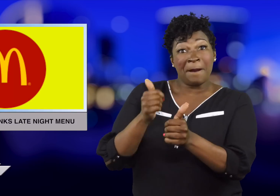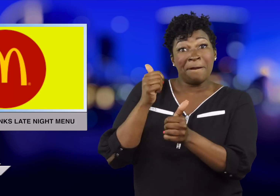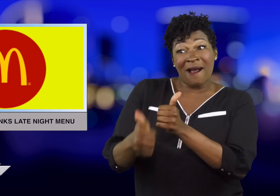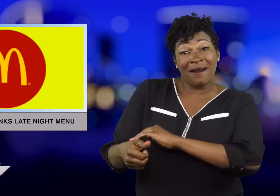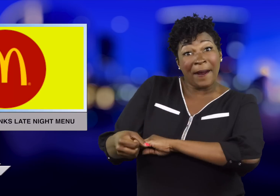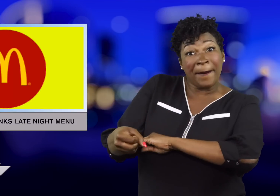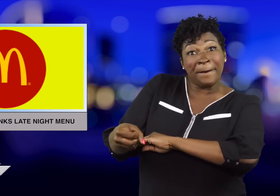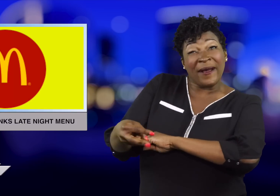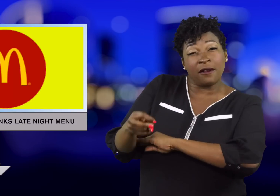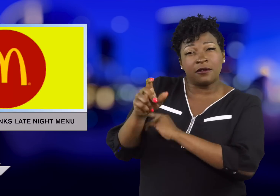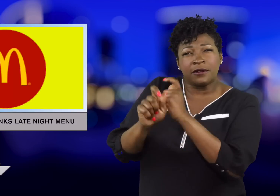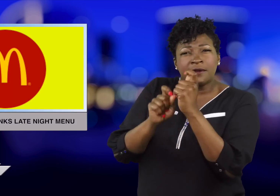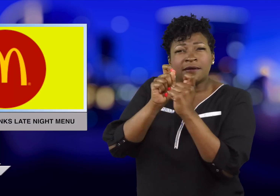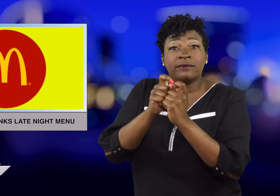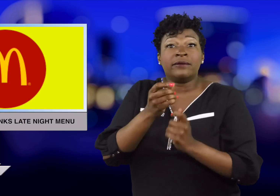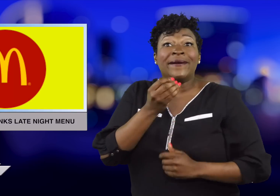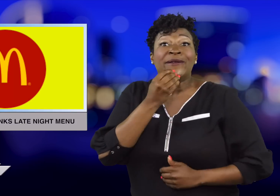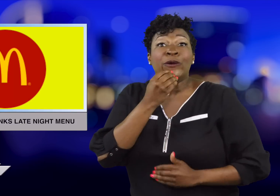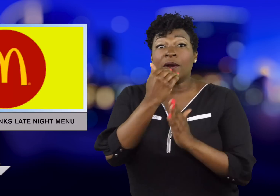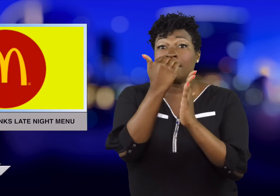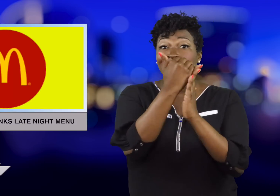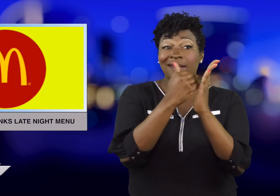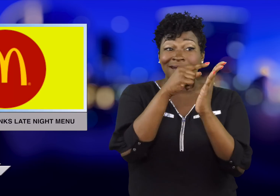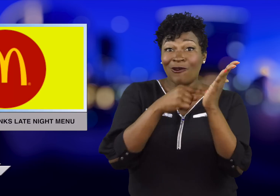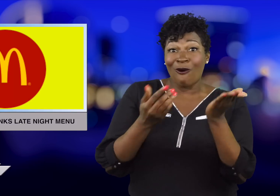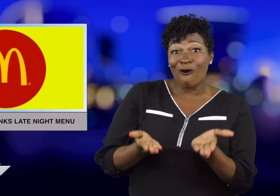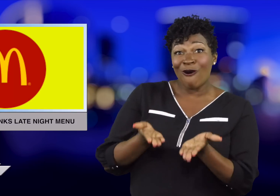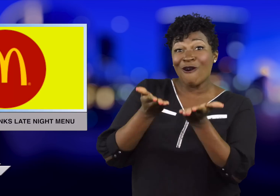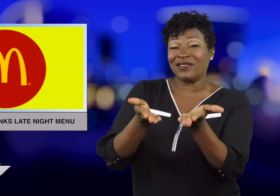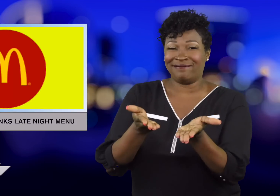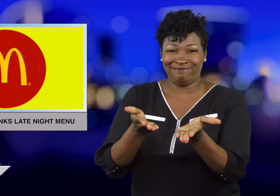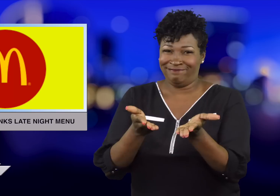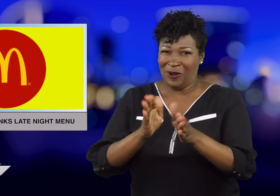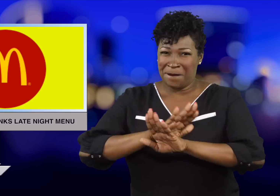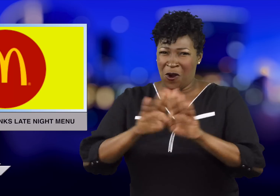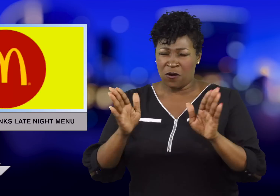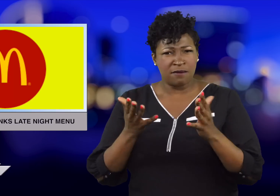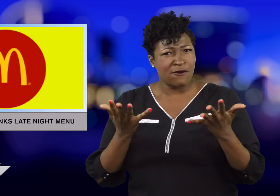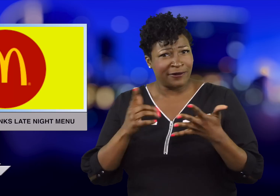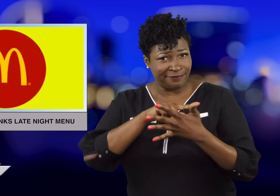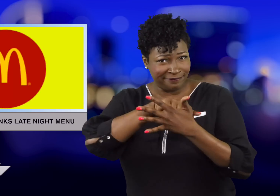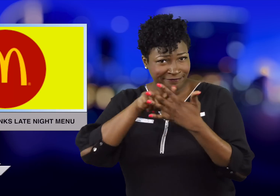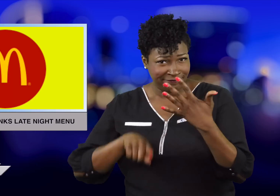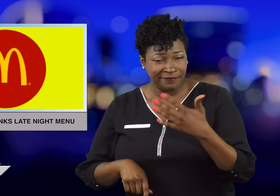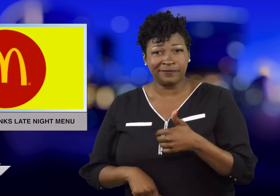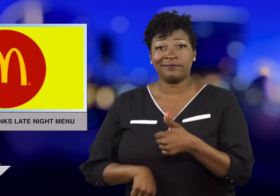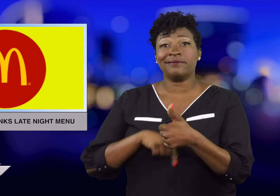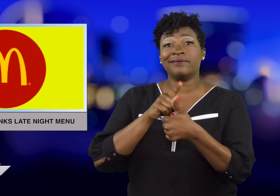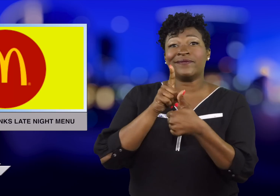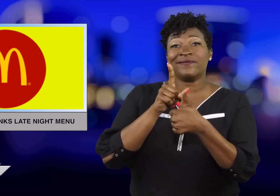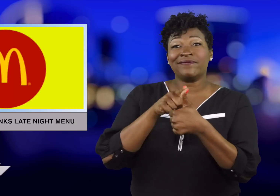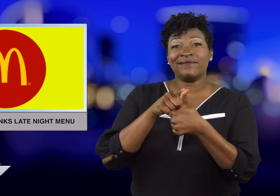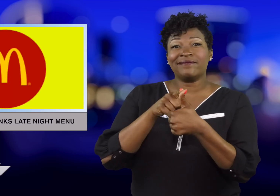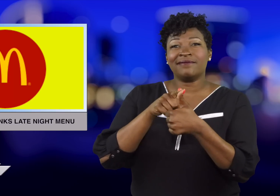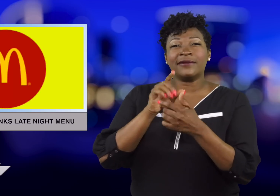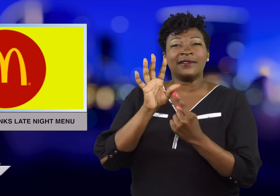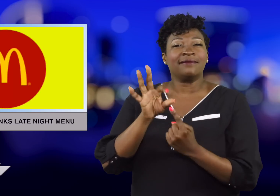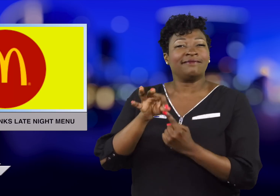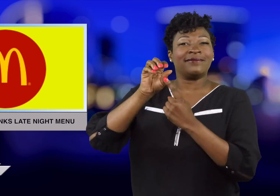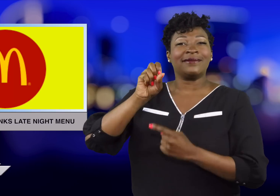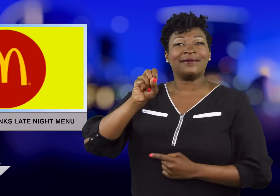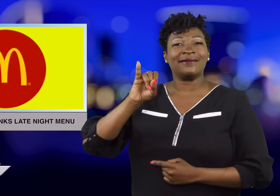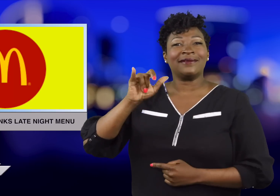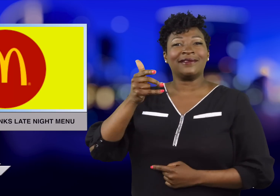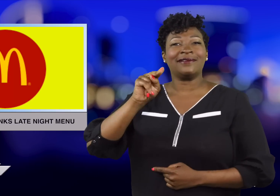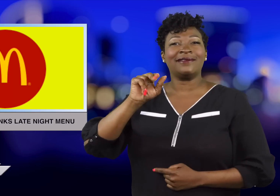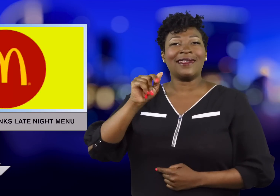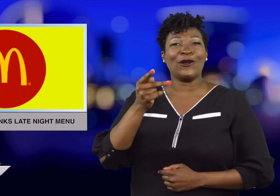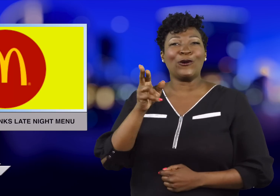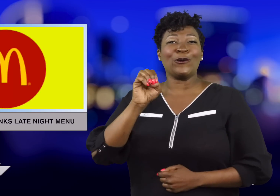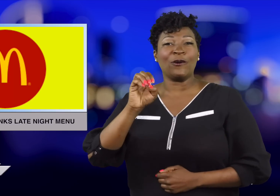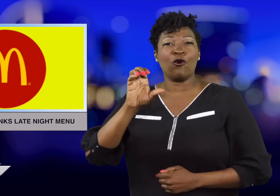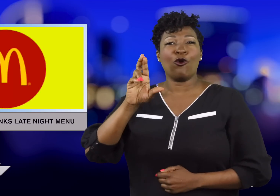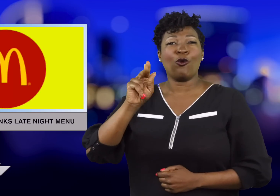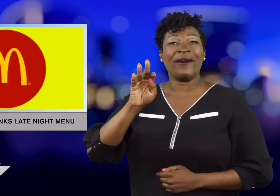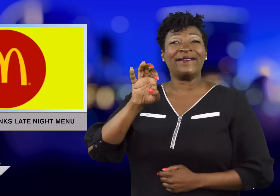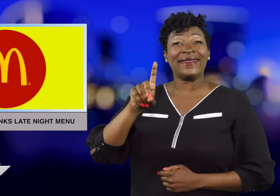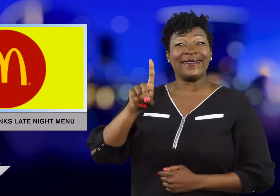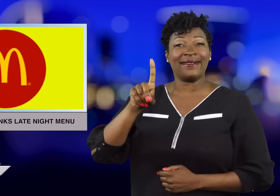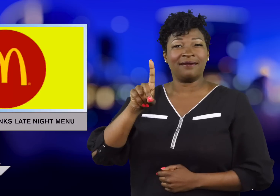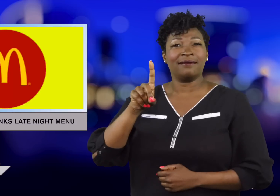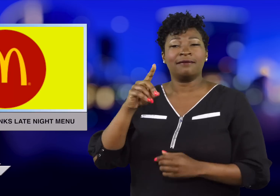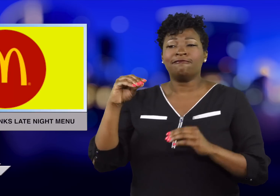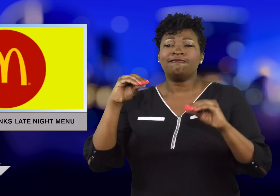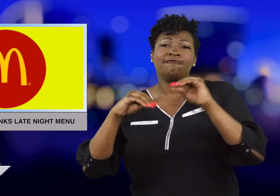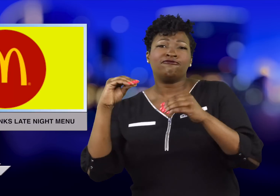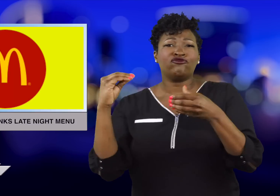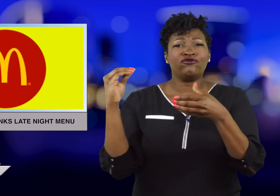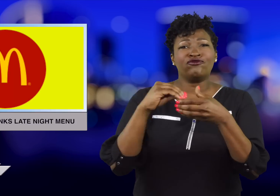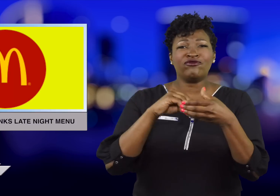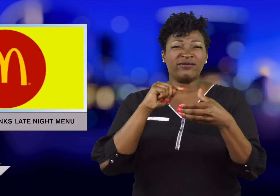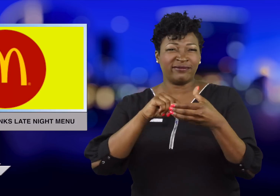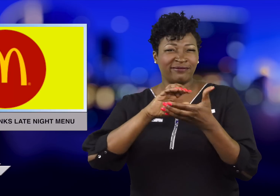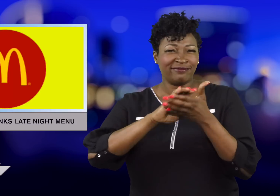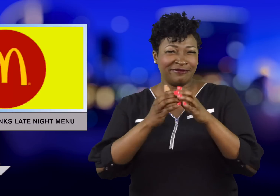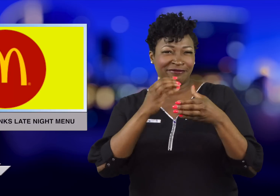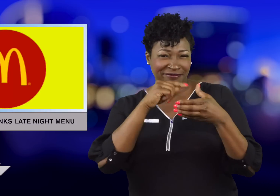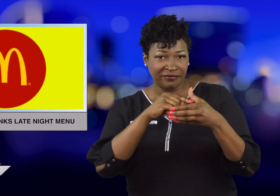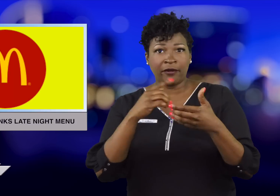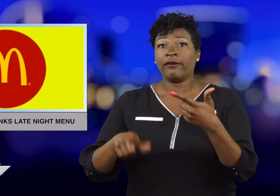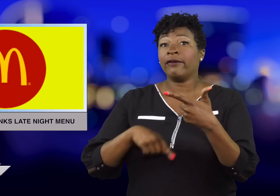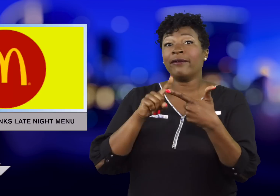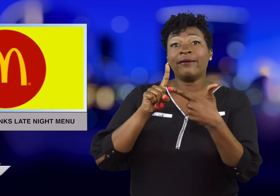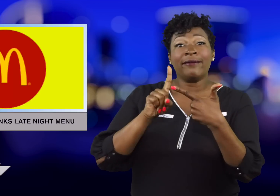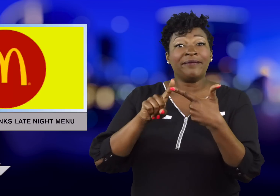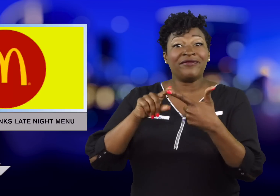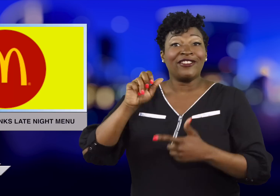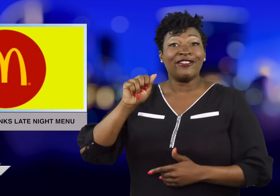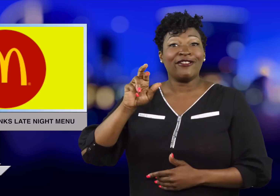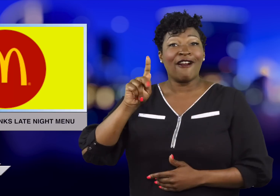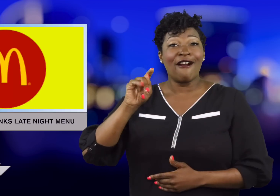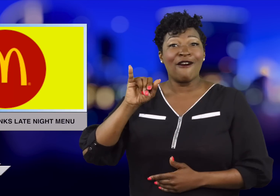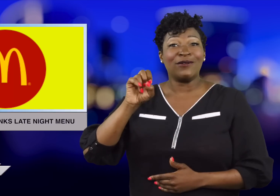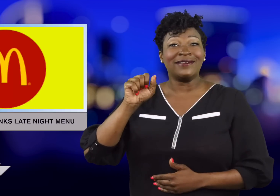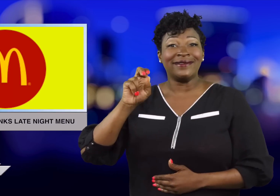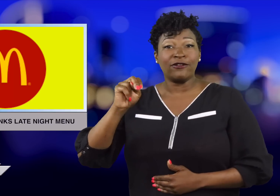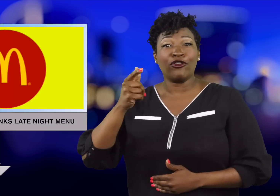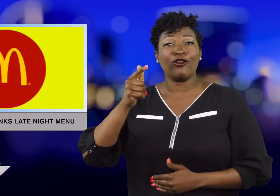Here are the menu items no longer available after midnight: Signature craft recipes, Artisan